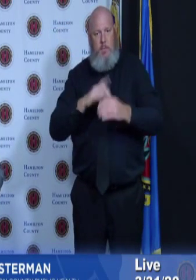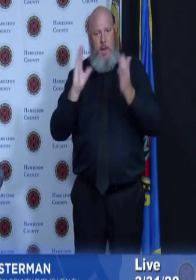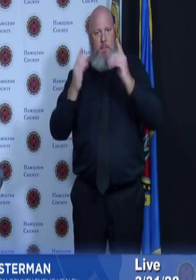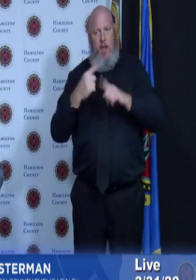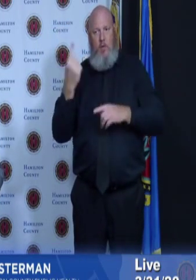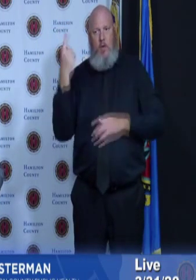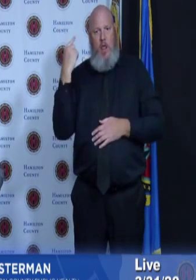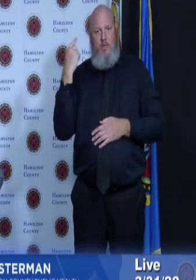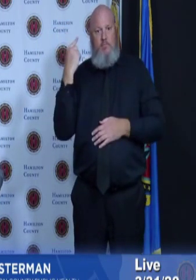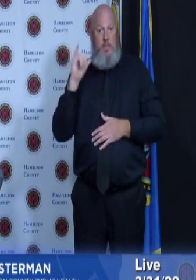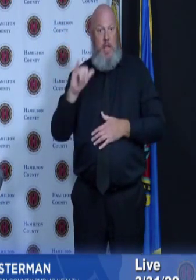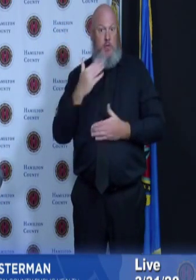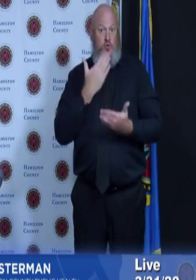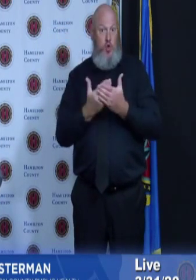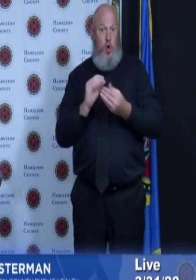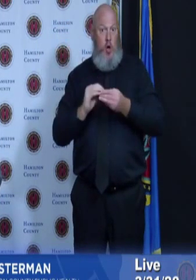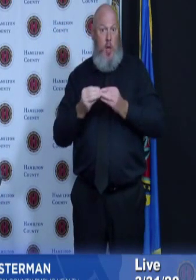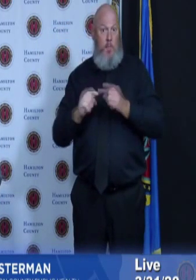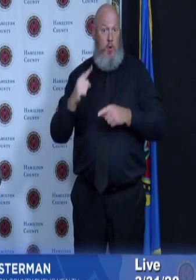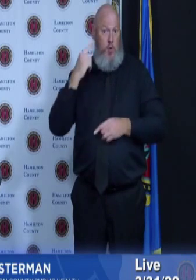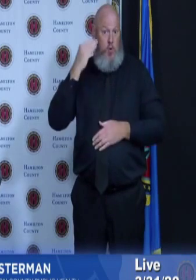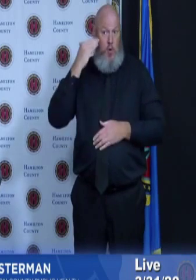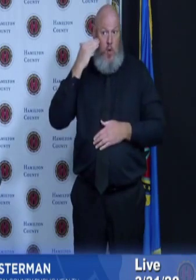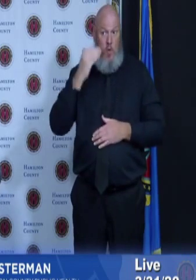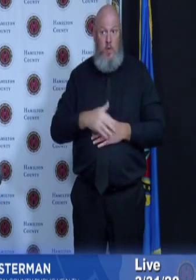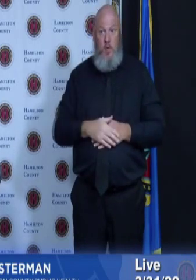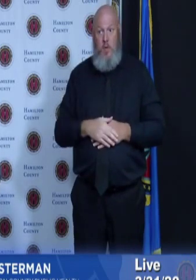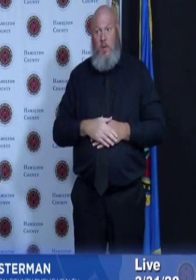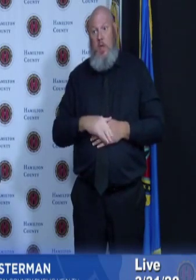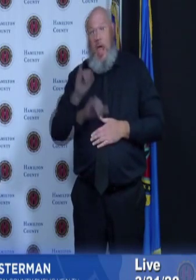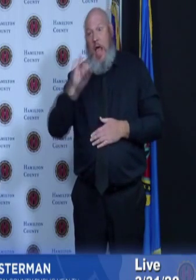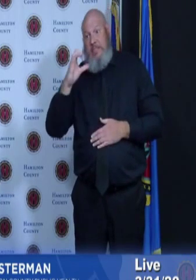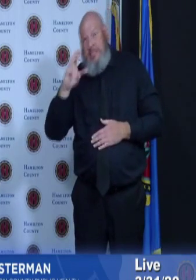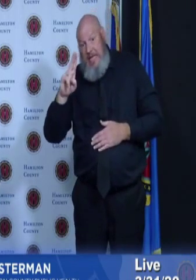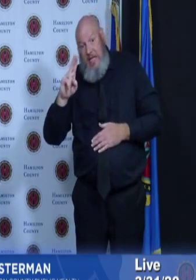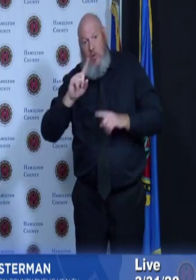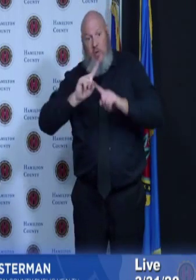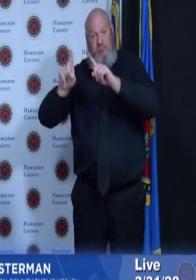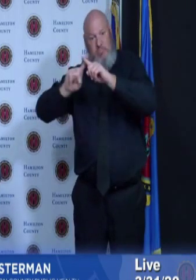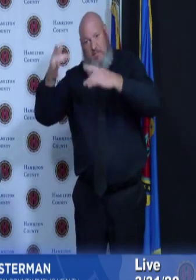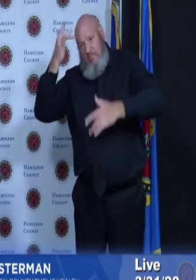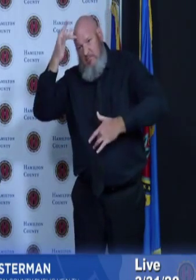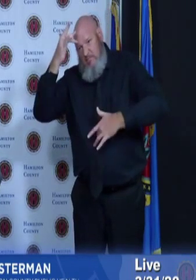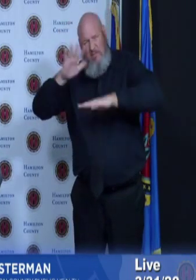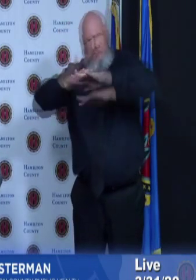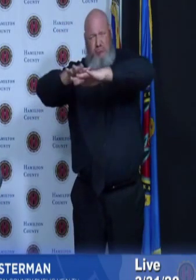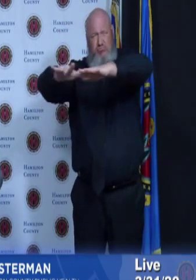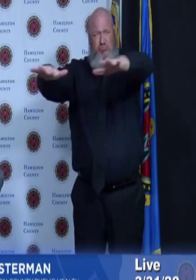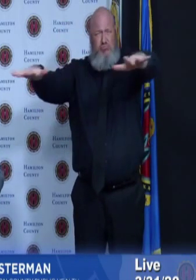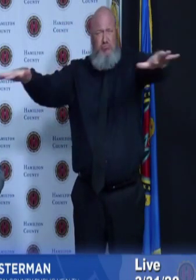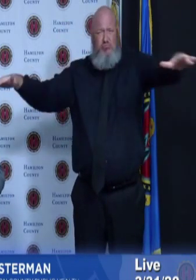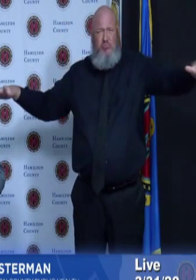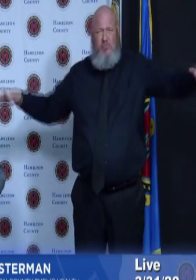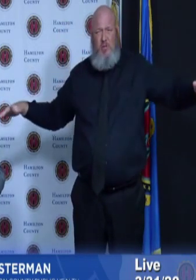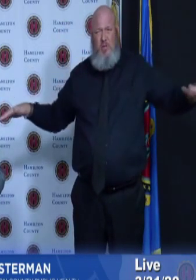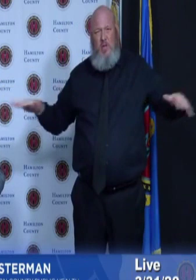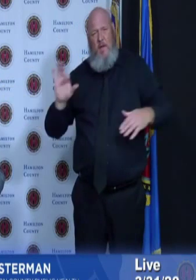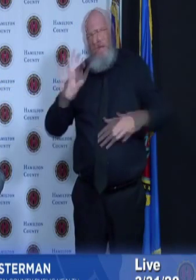capacity so when we start to see the top of that flattened curve here in Hamilton County our systems are ready for it we heard the governor yesterday talk